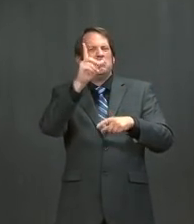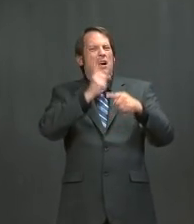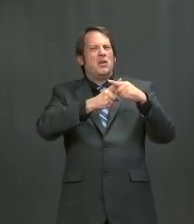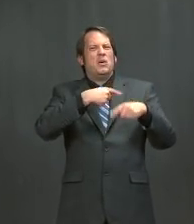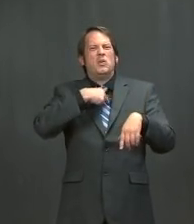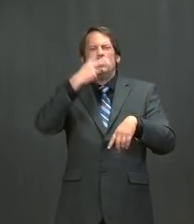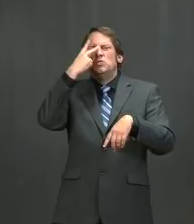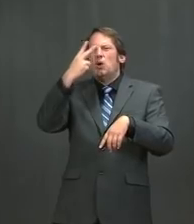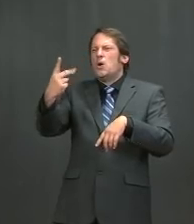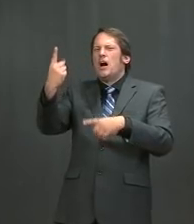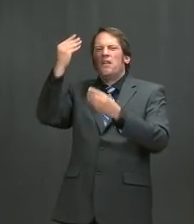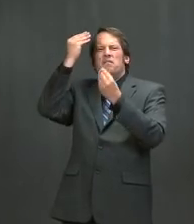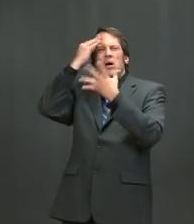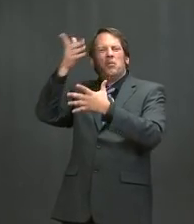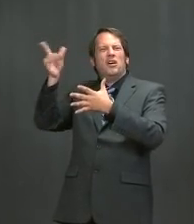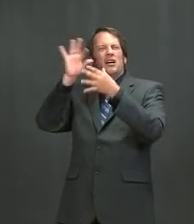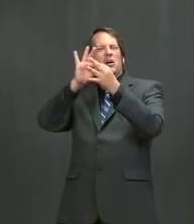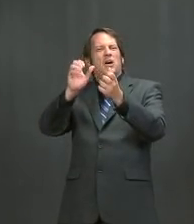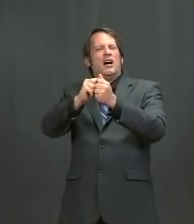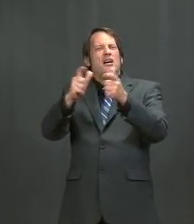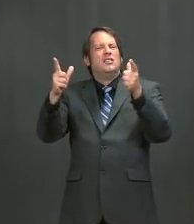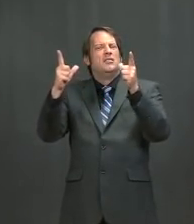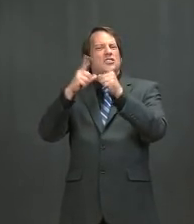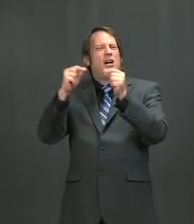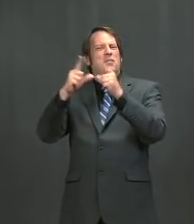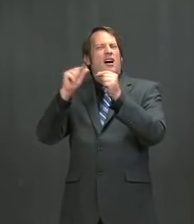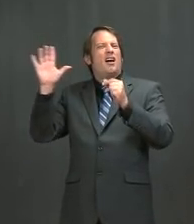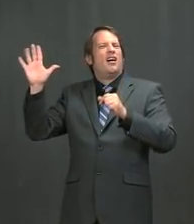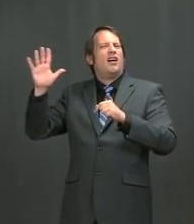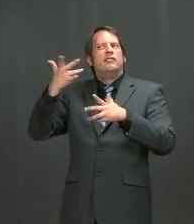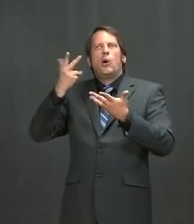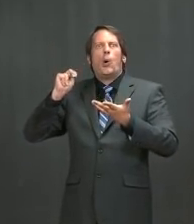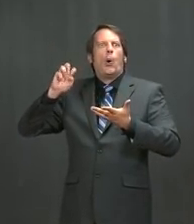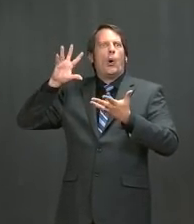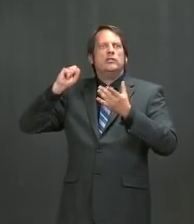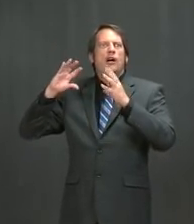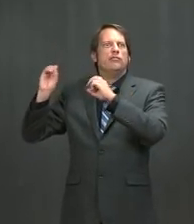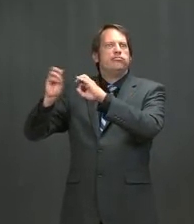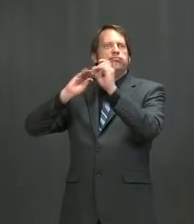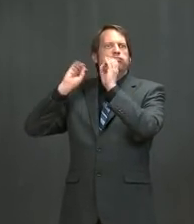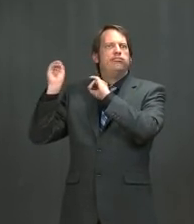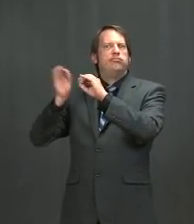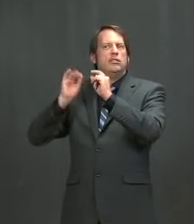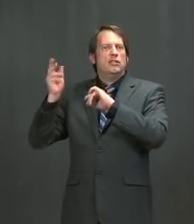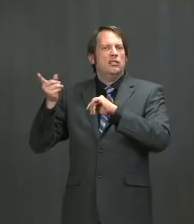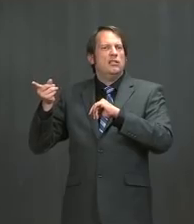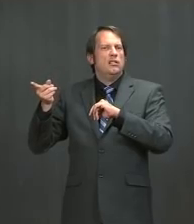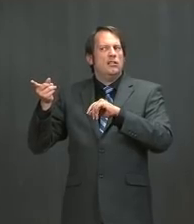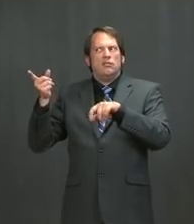saying that the President and the Japanese Prime Minister were working toward an agreement of supply chain --